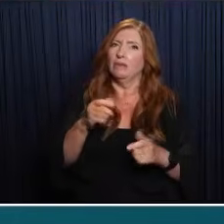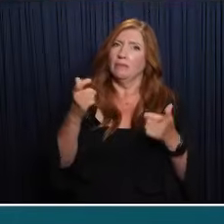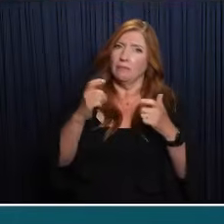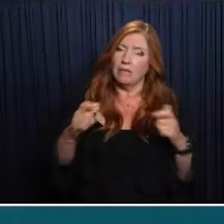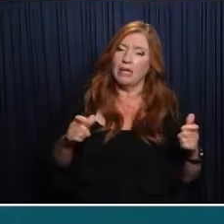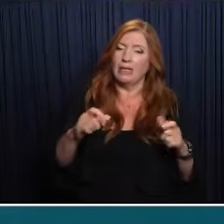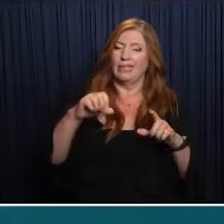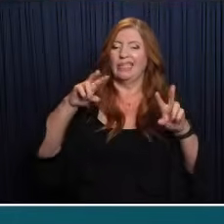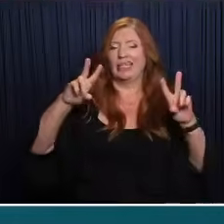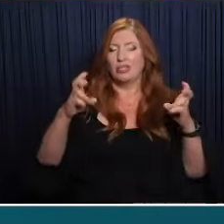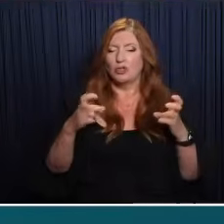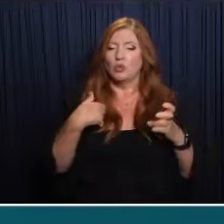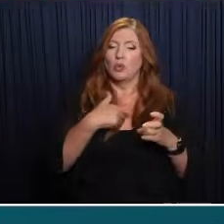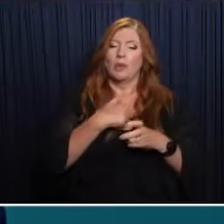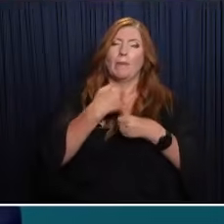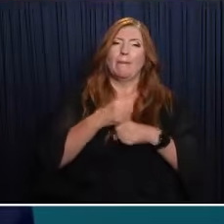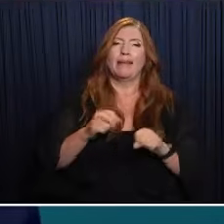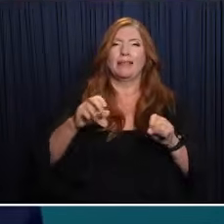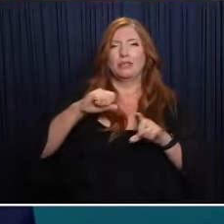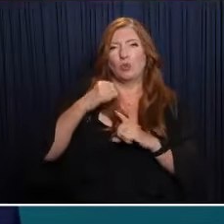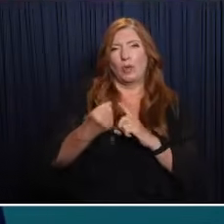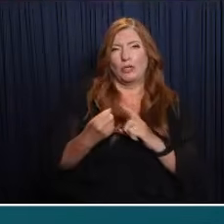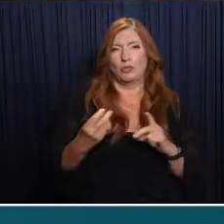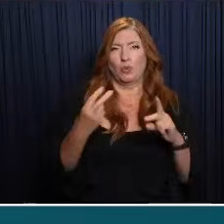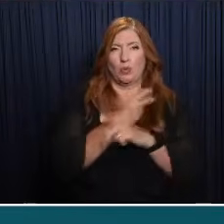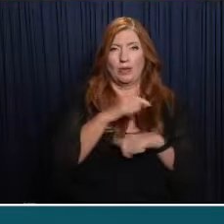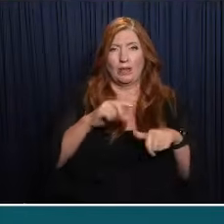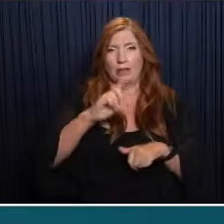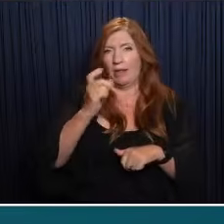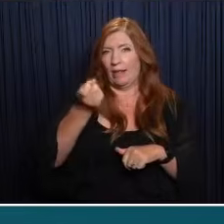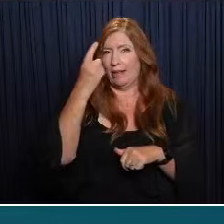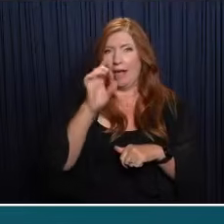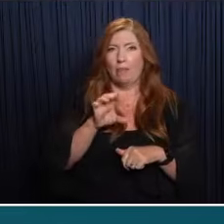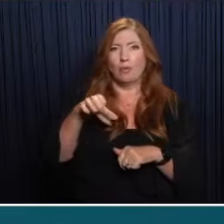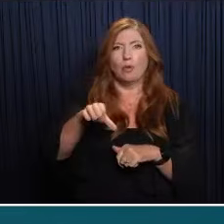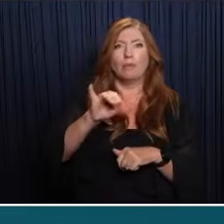WE HAVE THE PILE ON FROM THE DACA AS WELL.